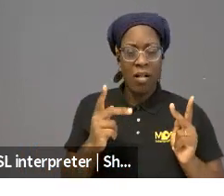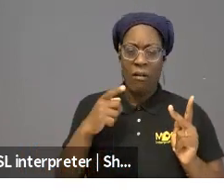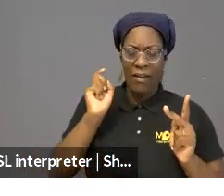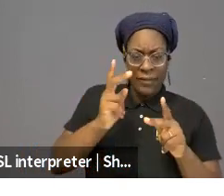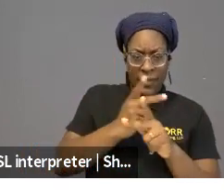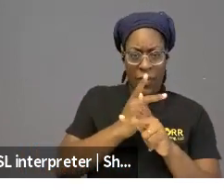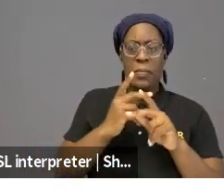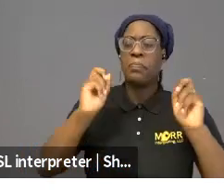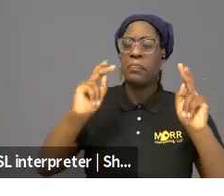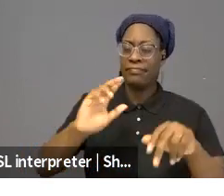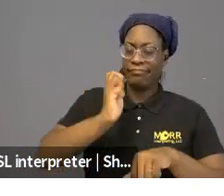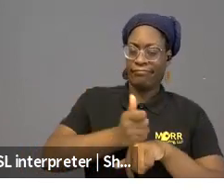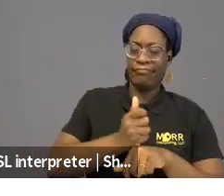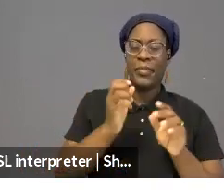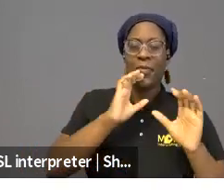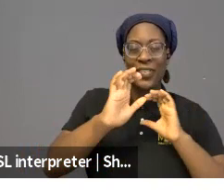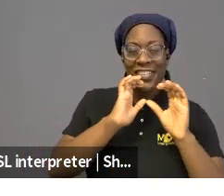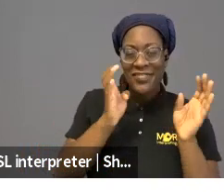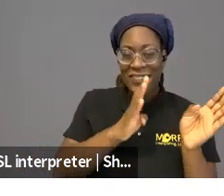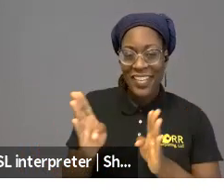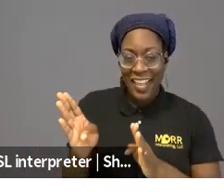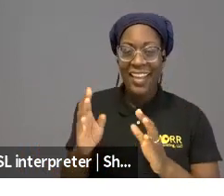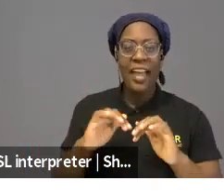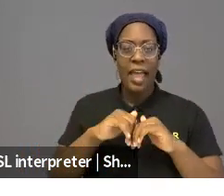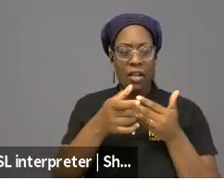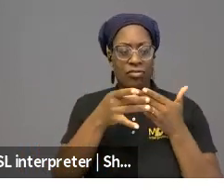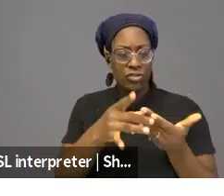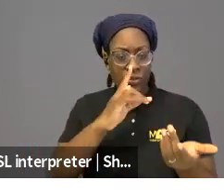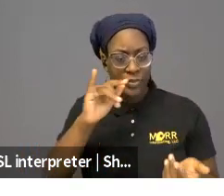my managers have also been purposefully creating clear places for us to collaborate, communicate,